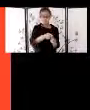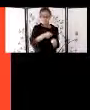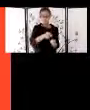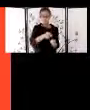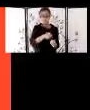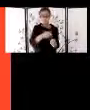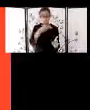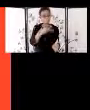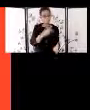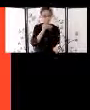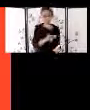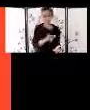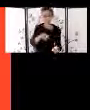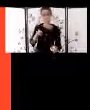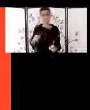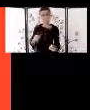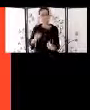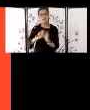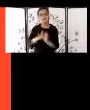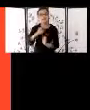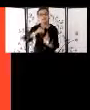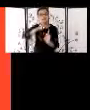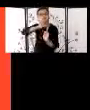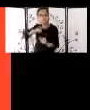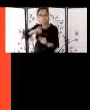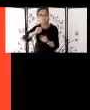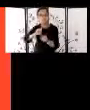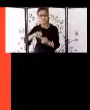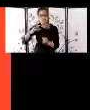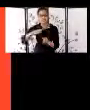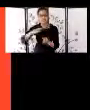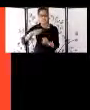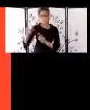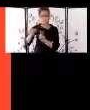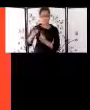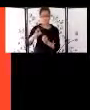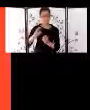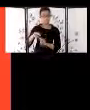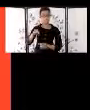demonstrated that you have a critical awareness and plans in place.